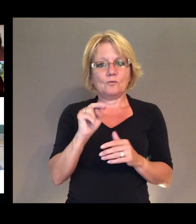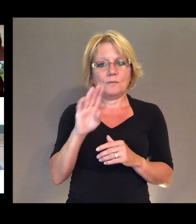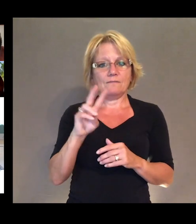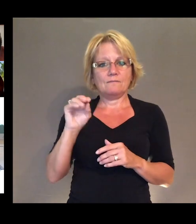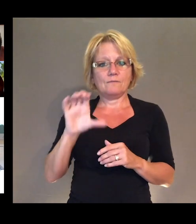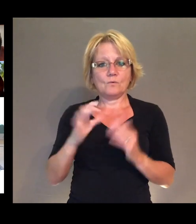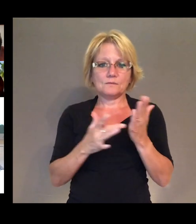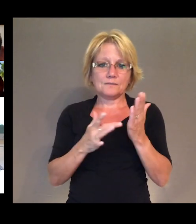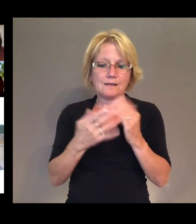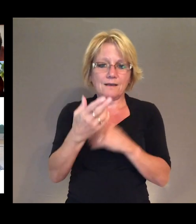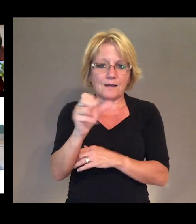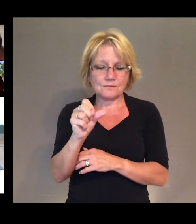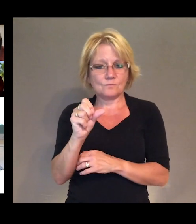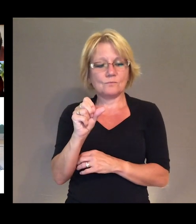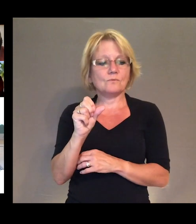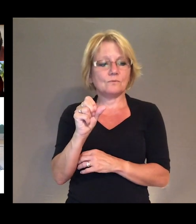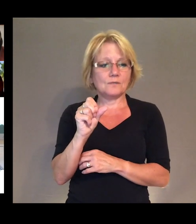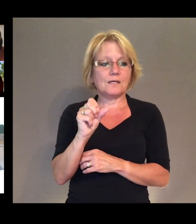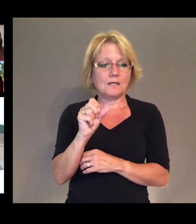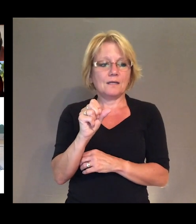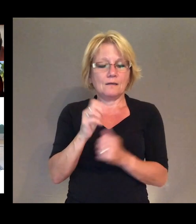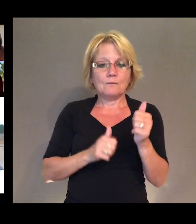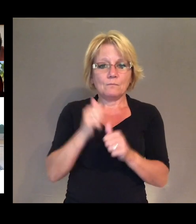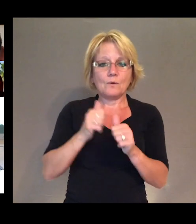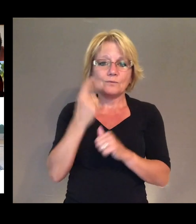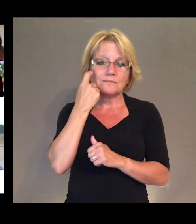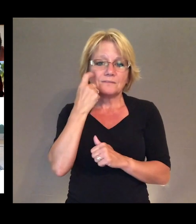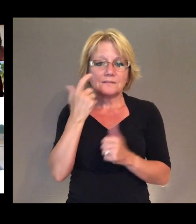and most recently been elected as co president